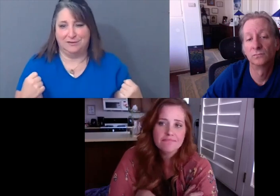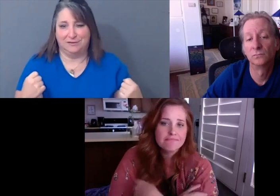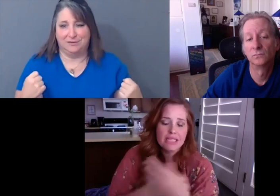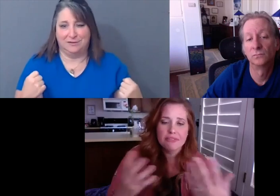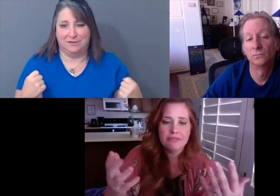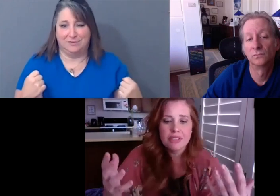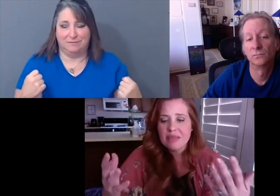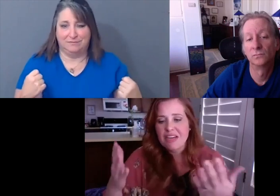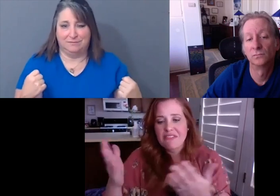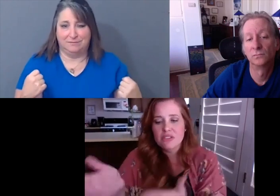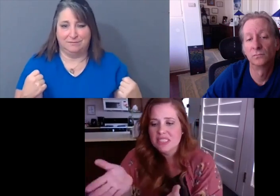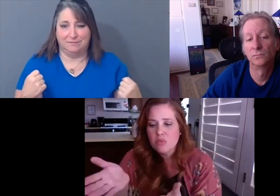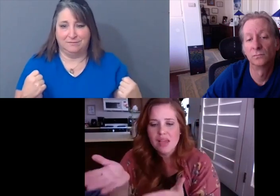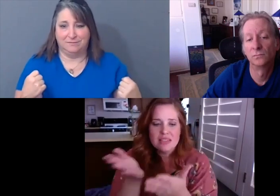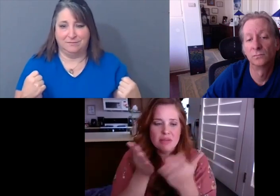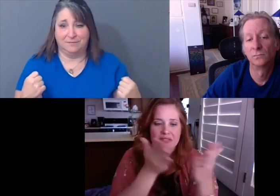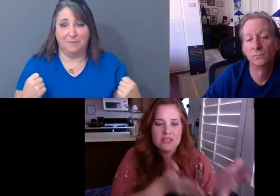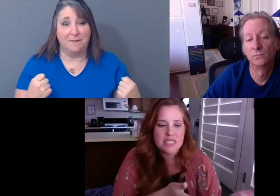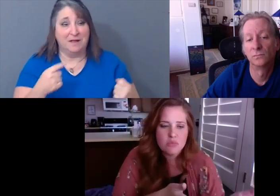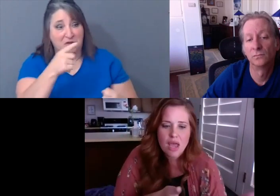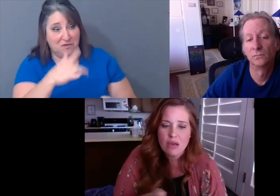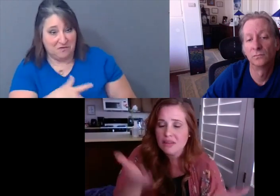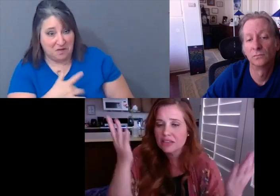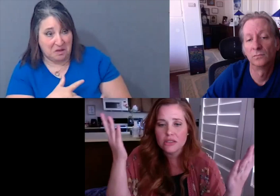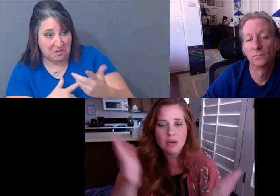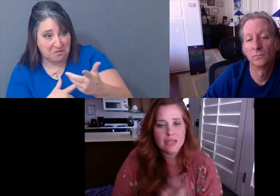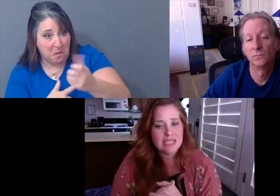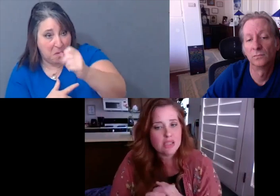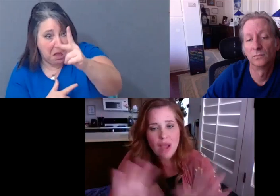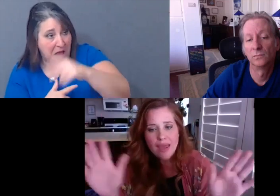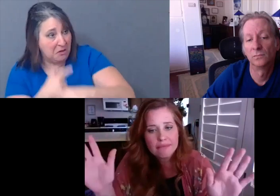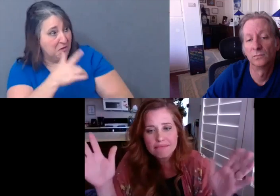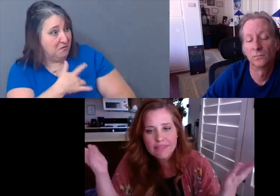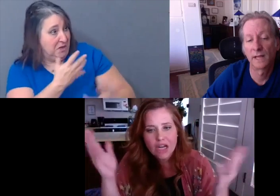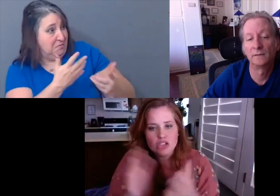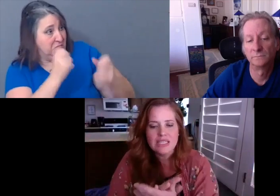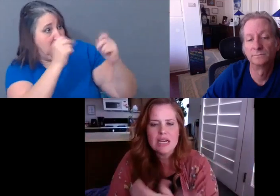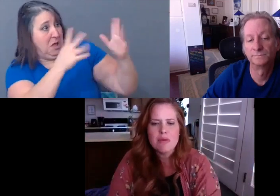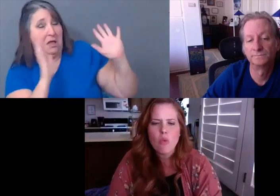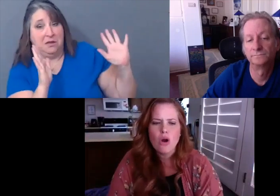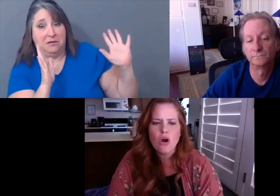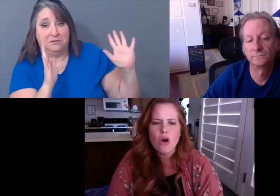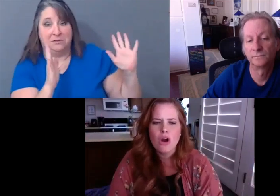if somebody feels this way, if somebody feels this way, you know, that's just the way it is. That's okay. You know, just a little bit more,